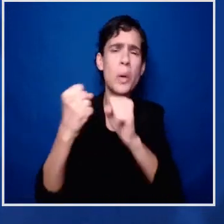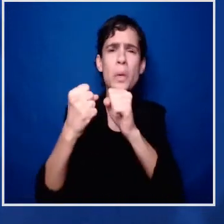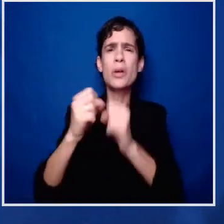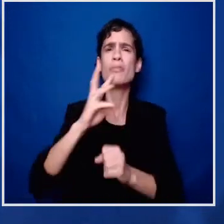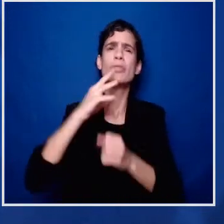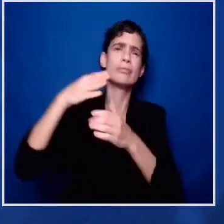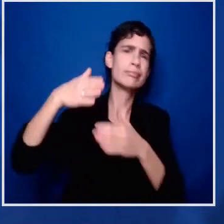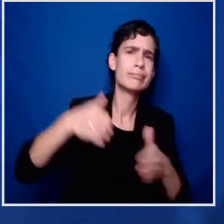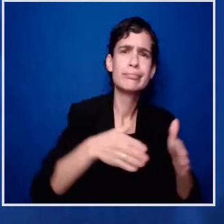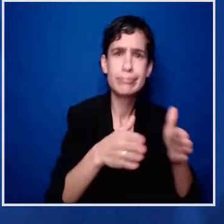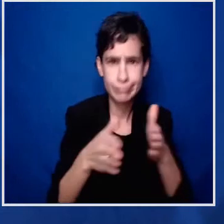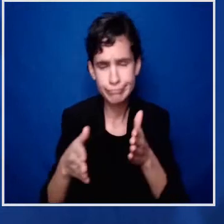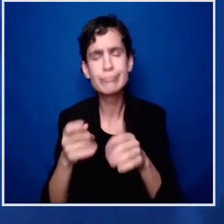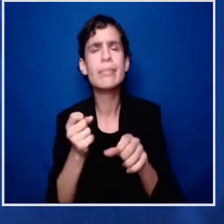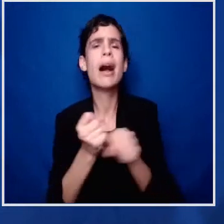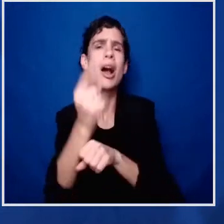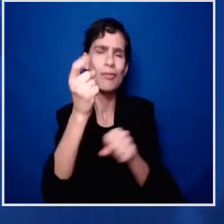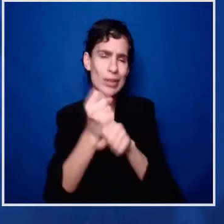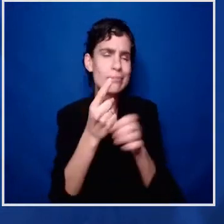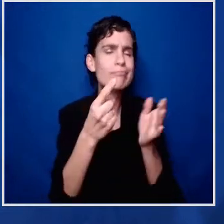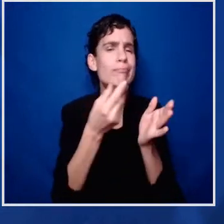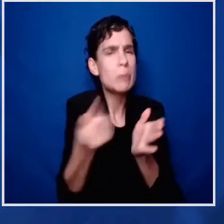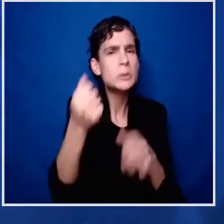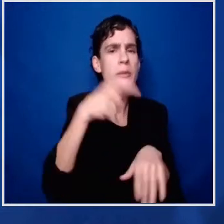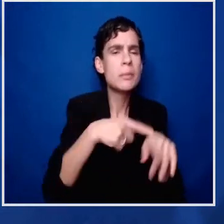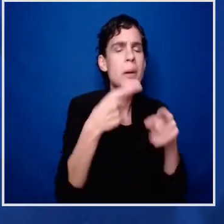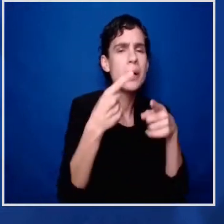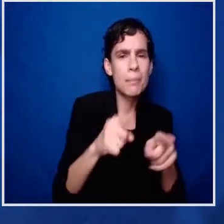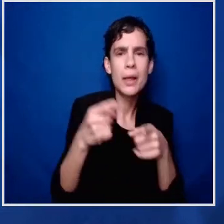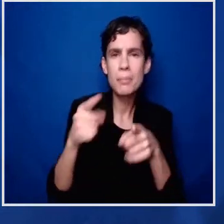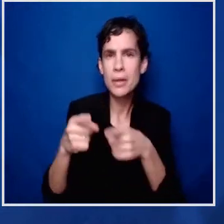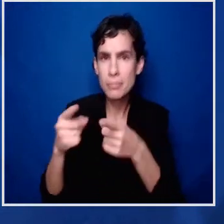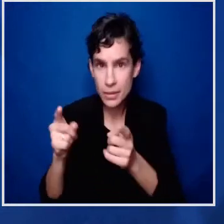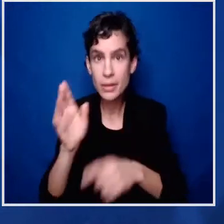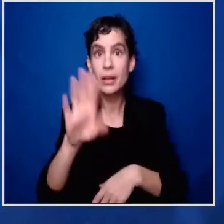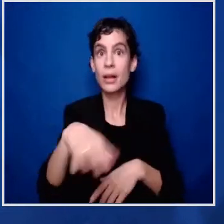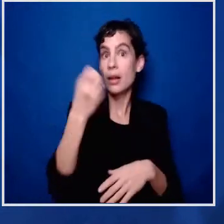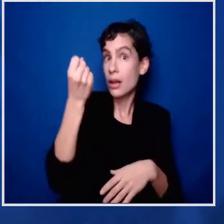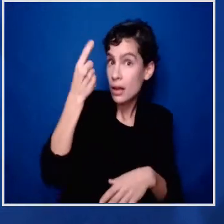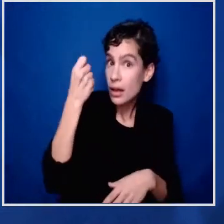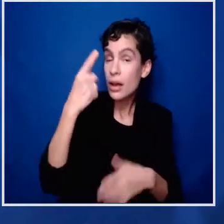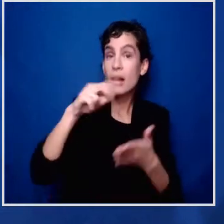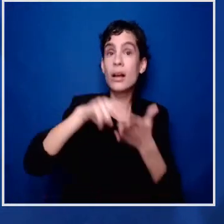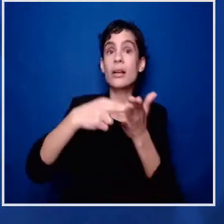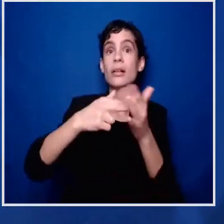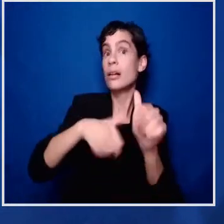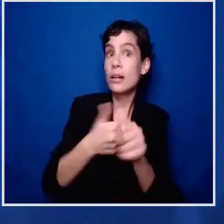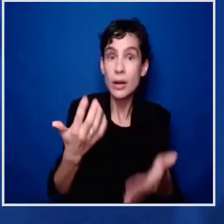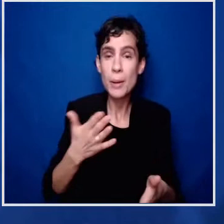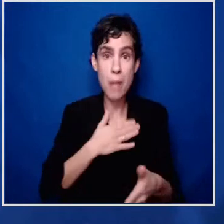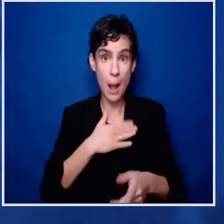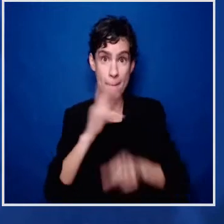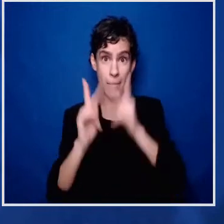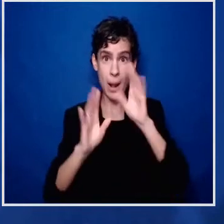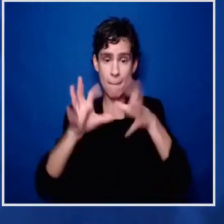WASHES HAVE WATER FOR ONLY CERTAIN DAYS. TODAY, THE WASH IS STRONG IN OUR COMMUNITY.